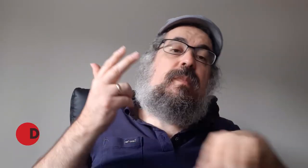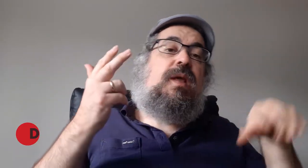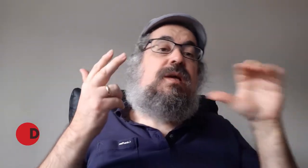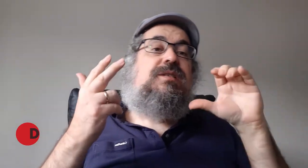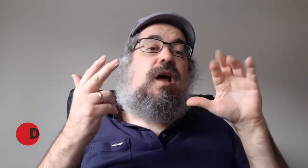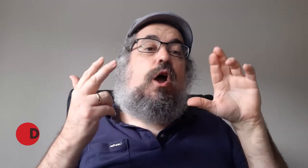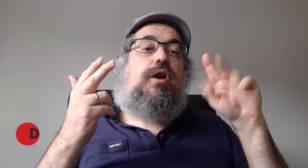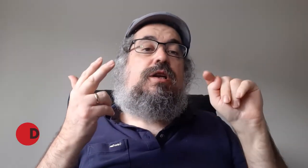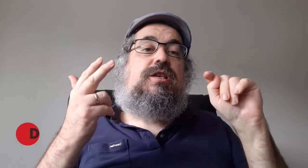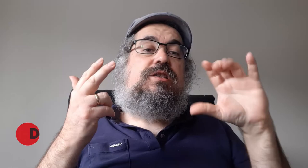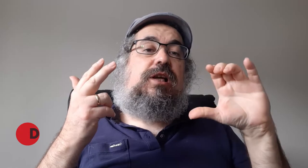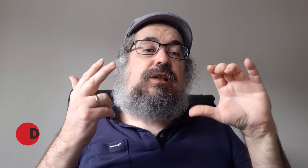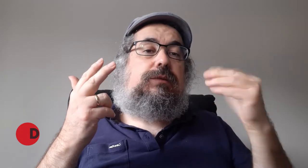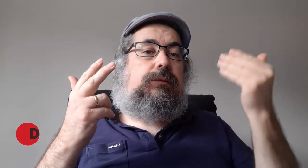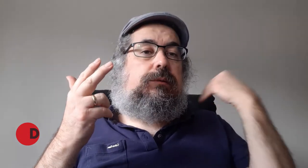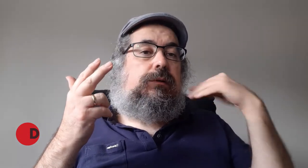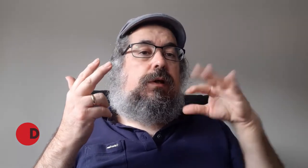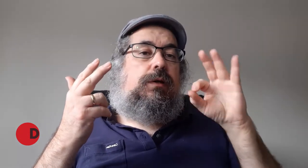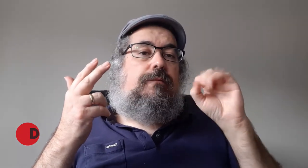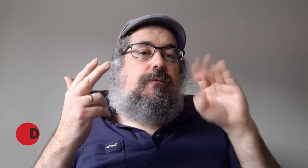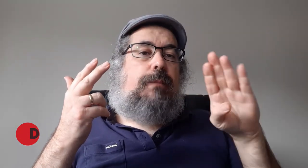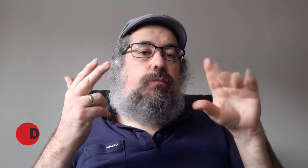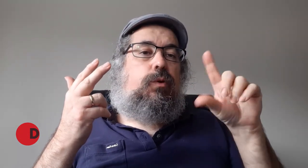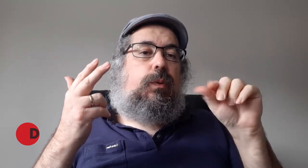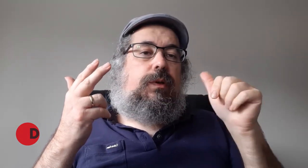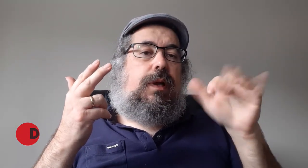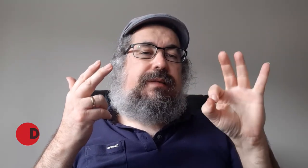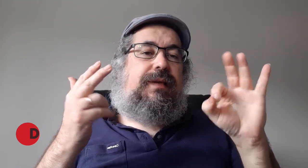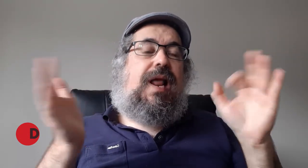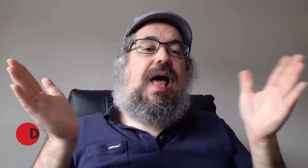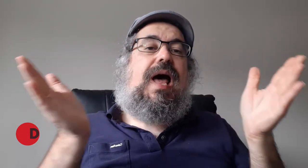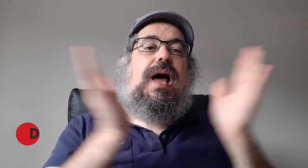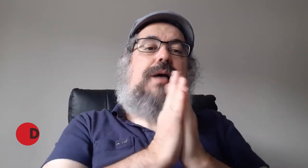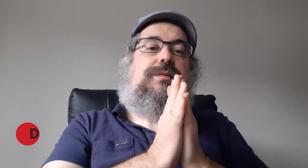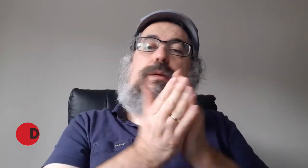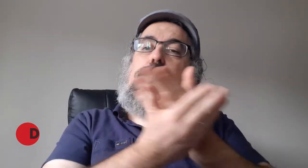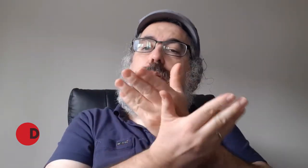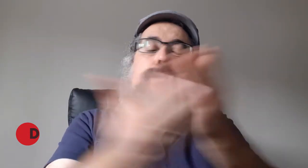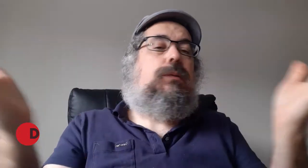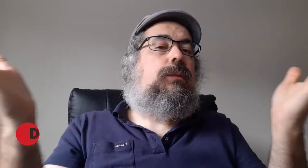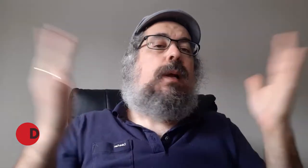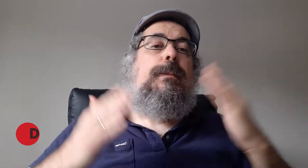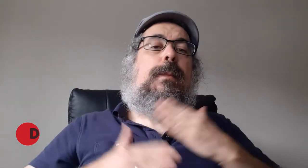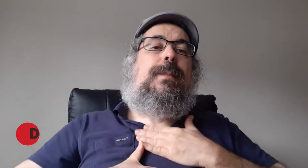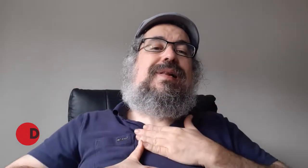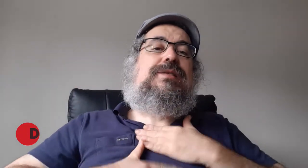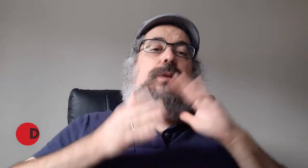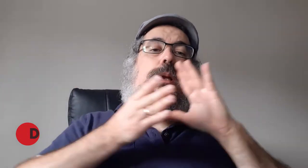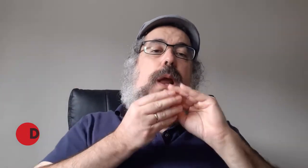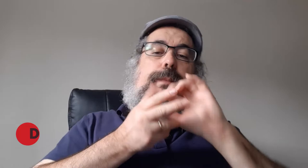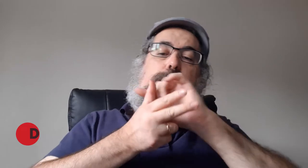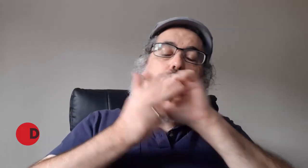CRTC in Feb 2019 asked people to submit comments.